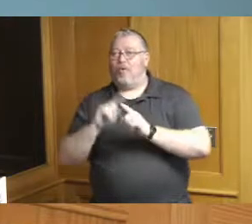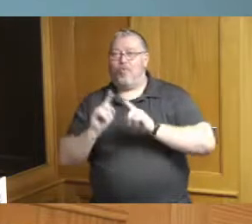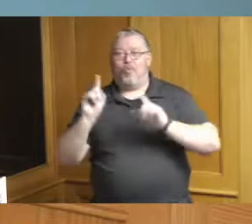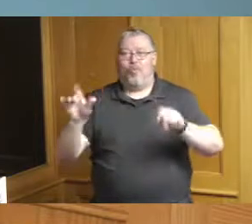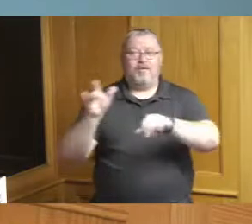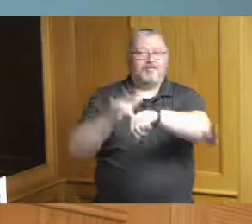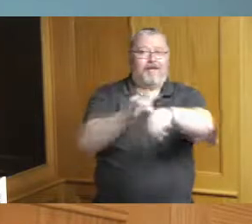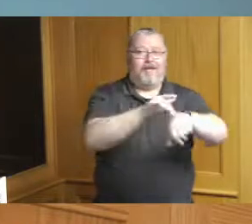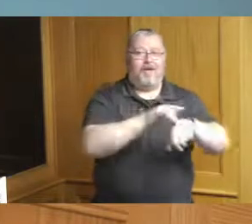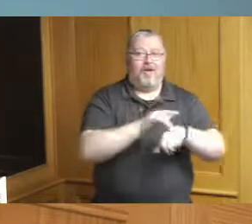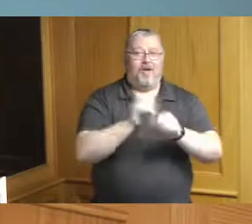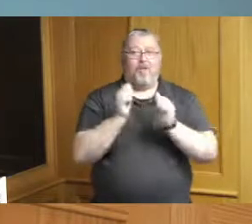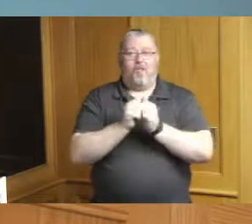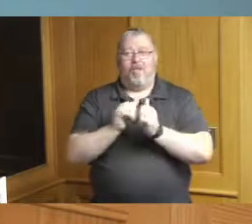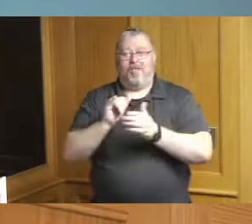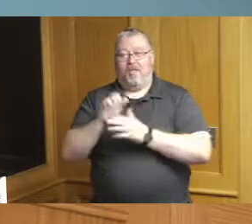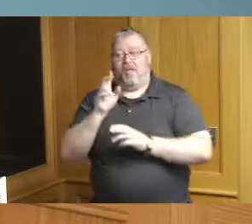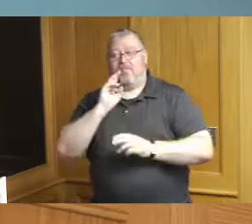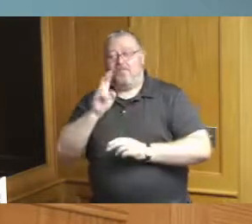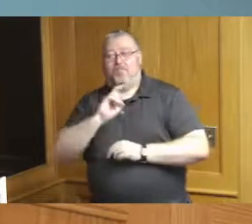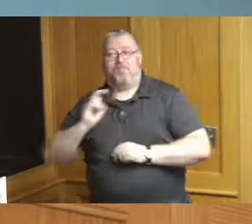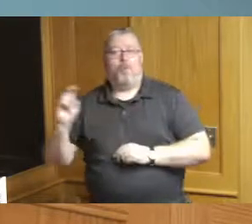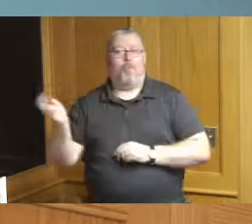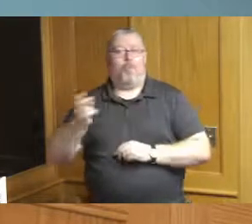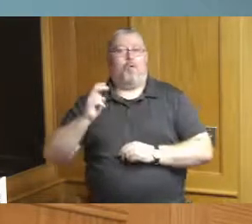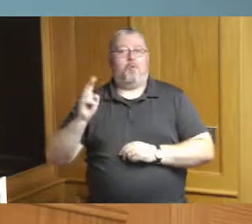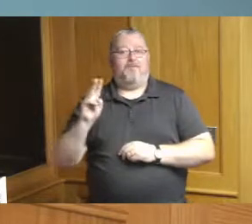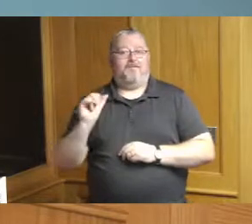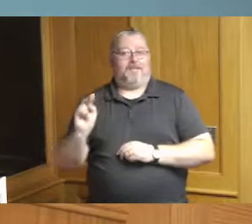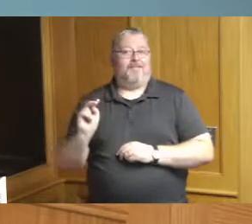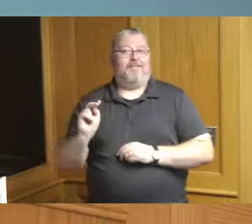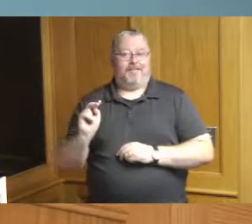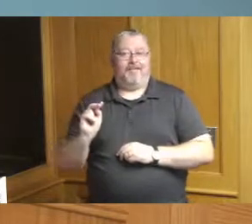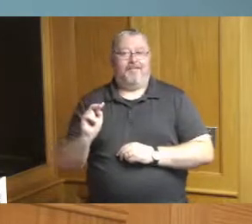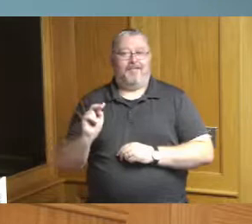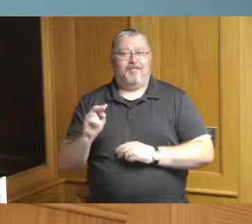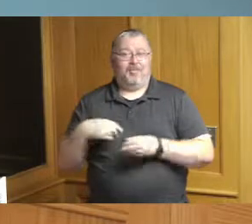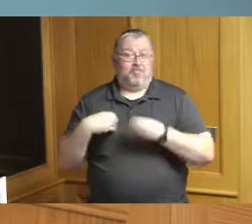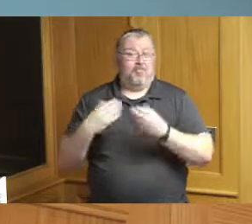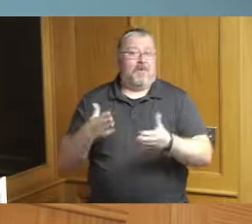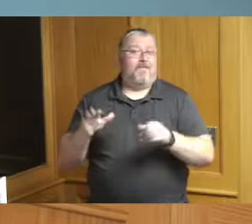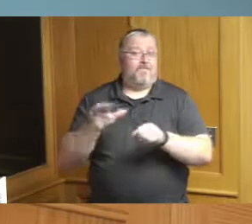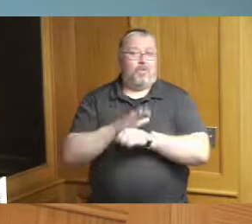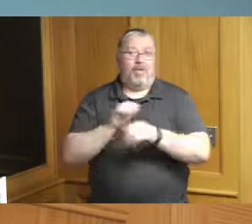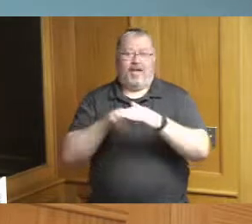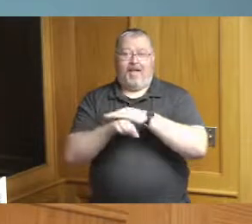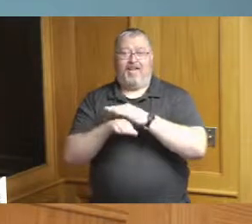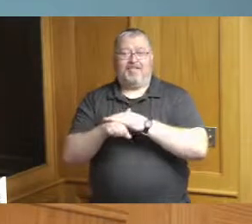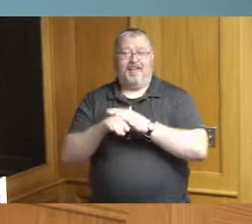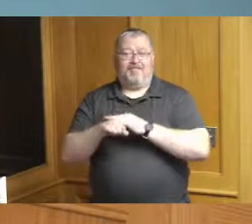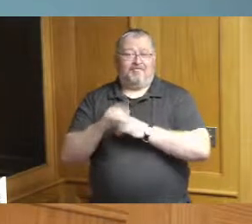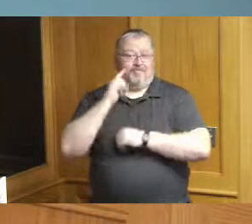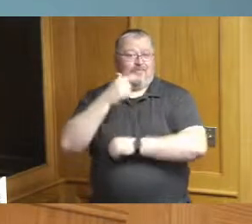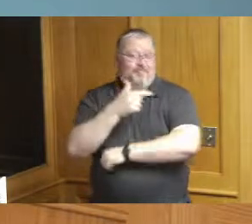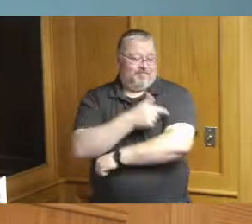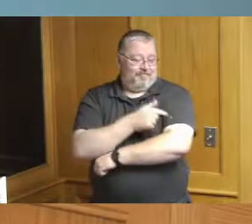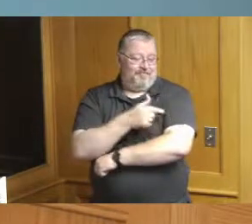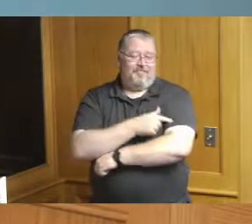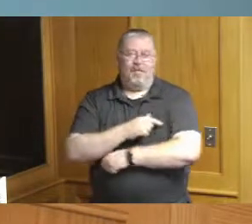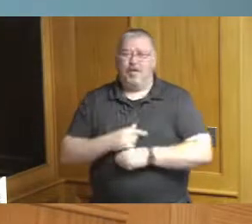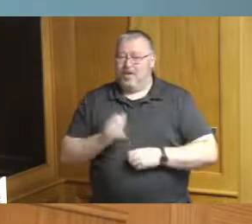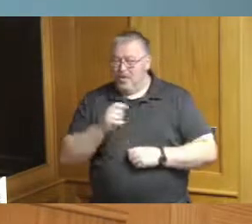along with the mobile van units to have a full mobile operation uh so can you talk about these